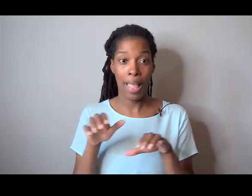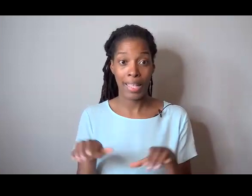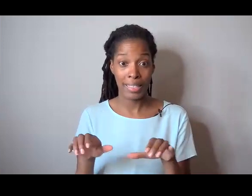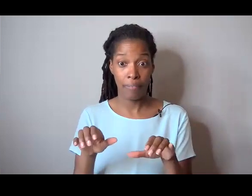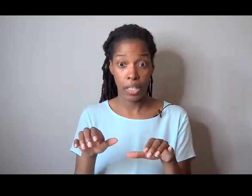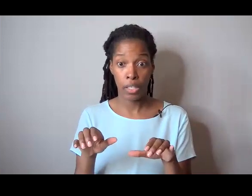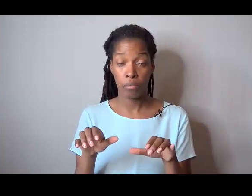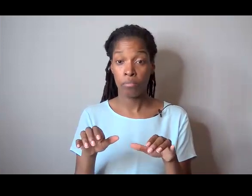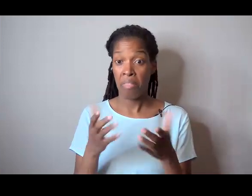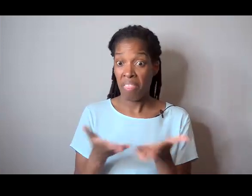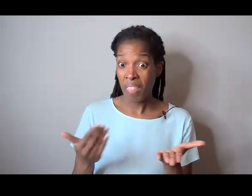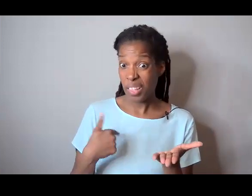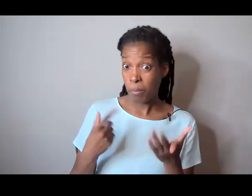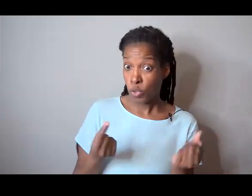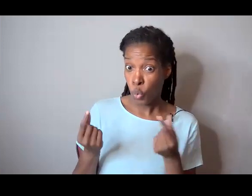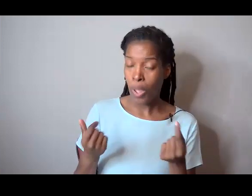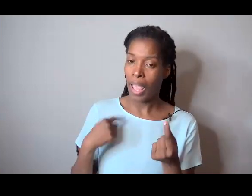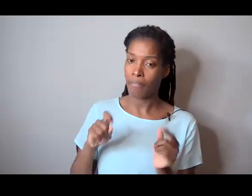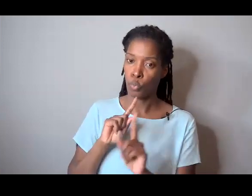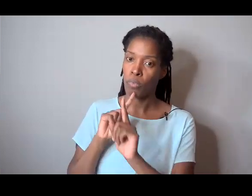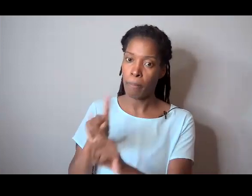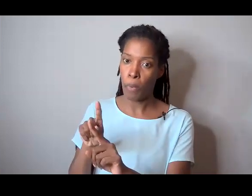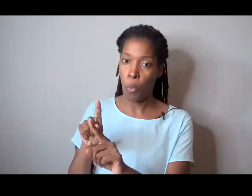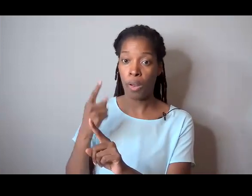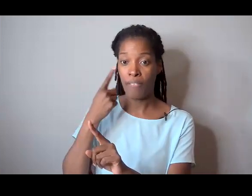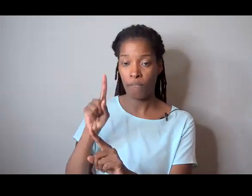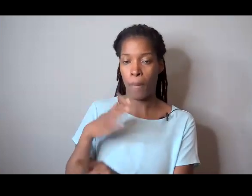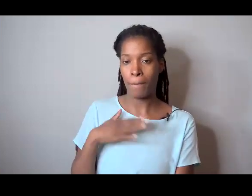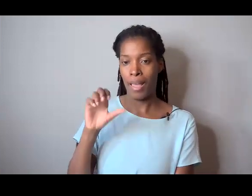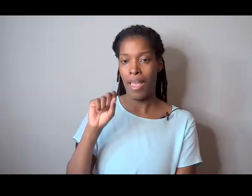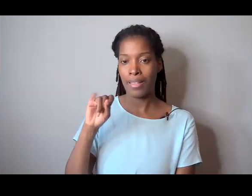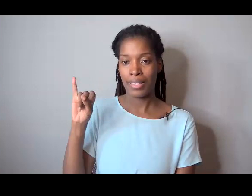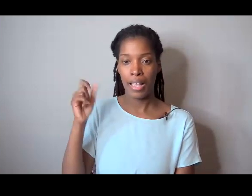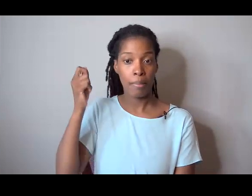for the sake of the SSI benefit and the Medicaid that comes with it.